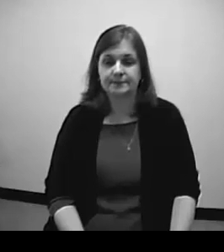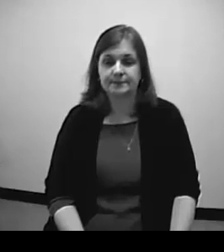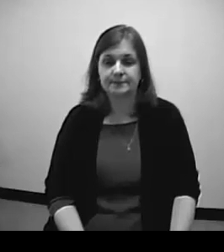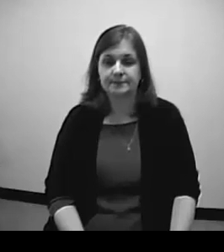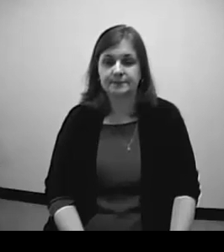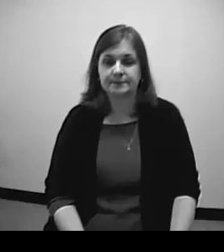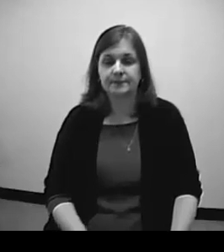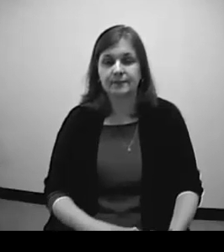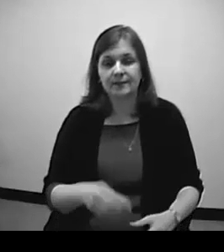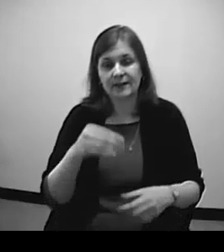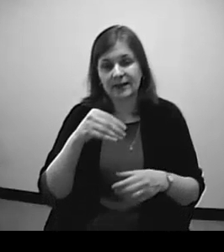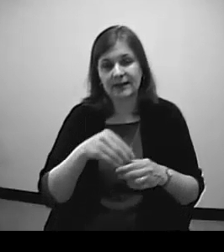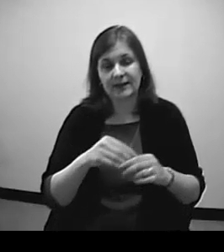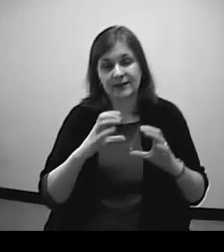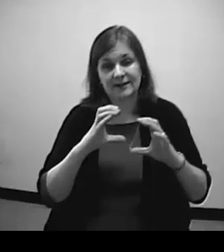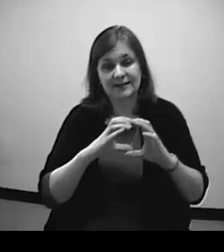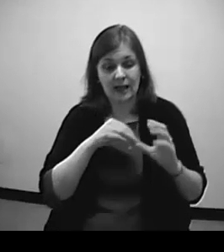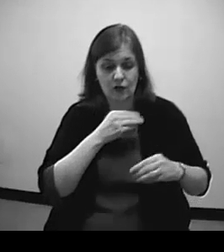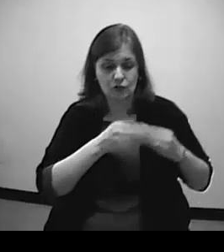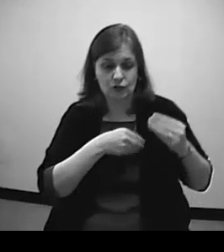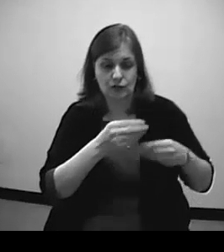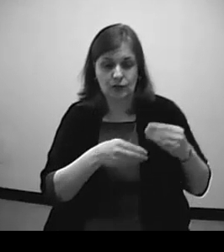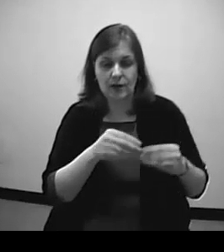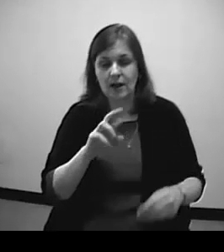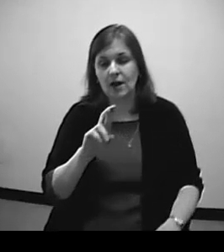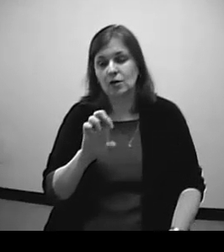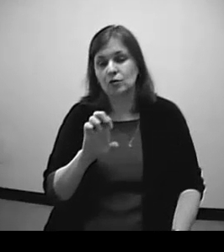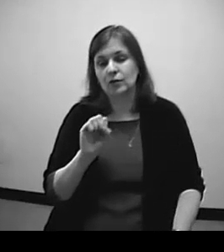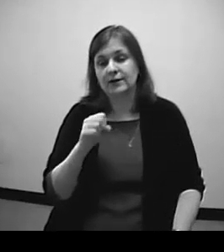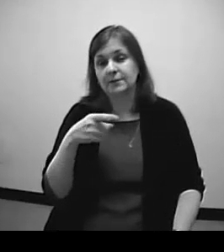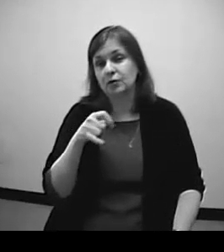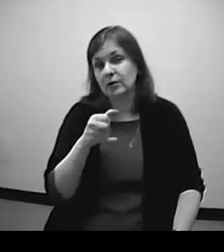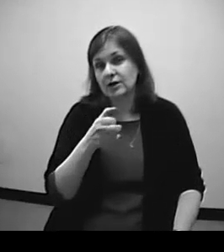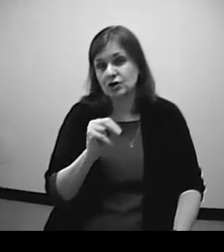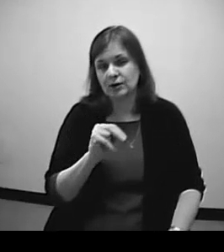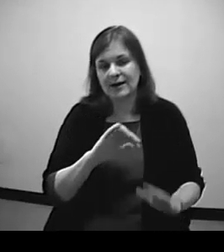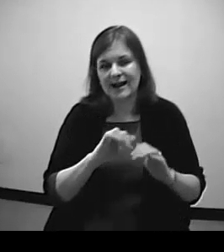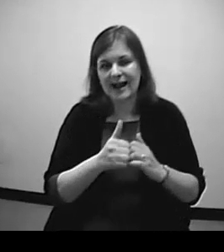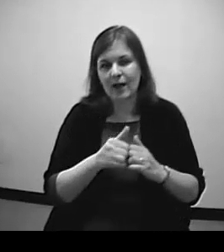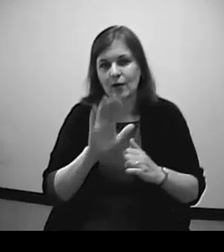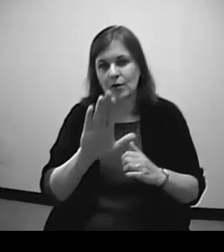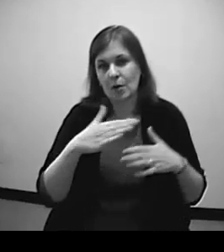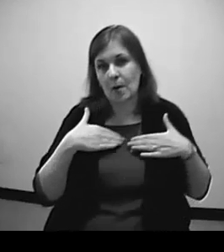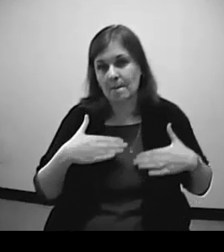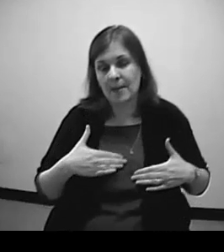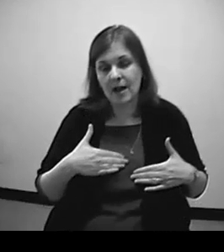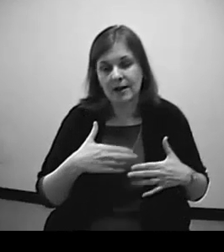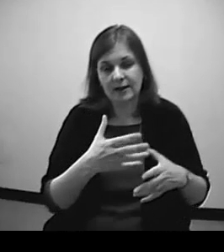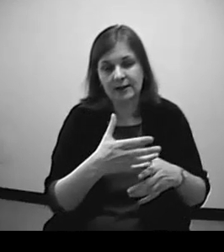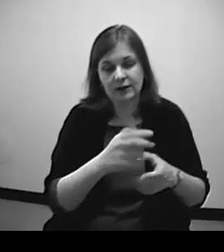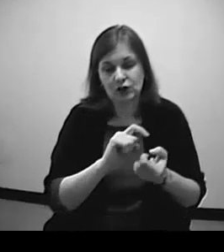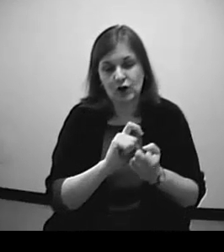in cellular respiration the process by which you convert energy